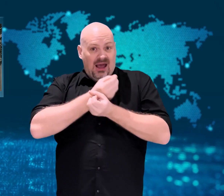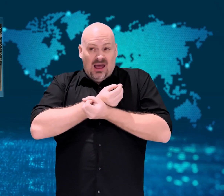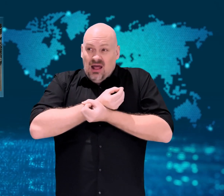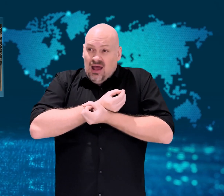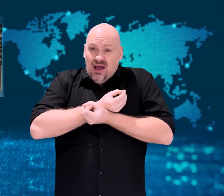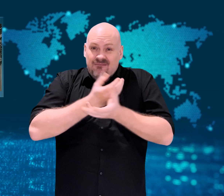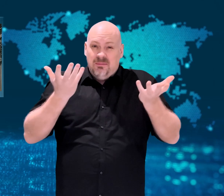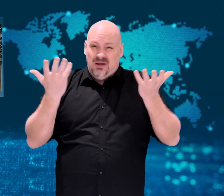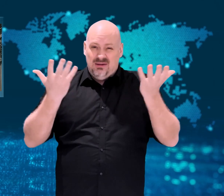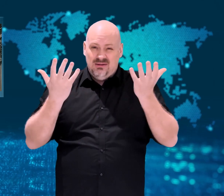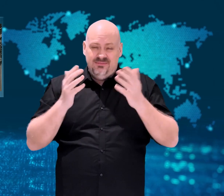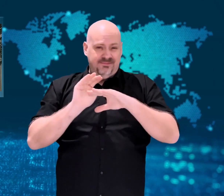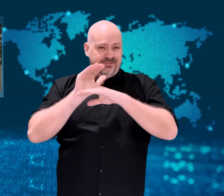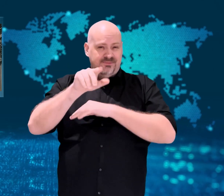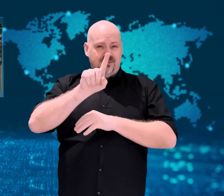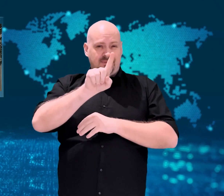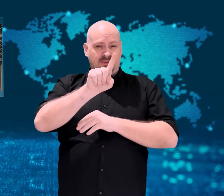Allegedly,